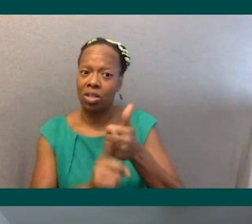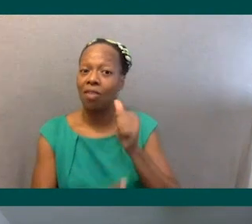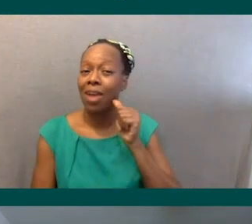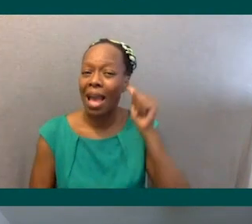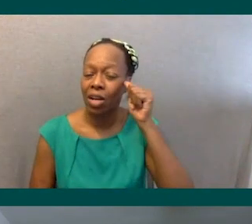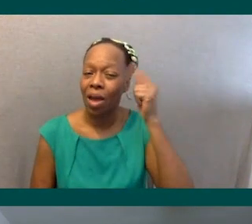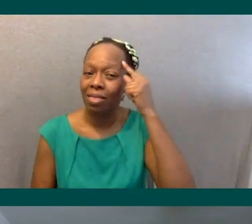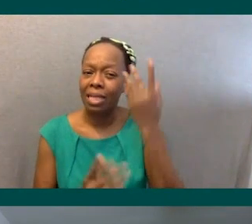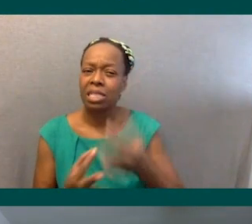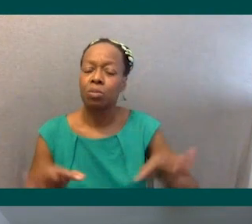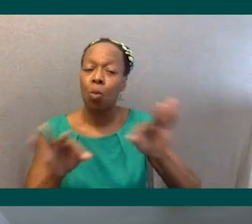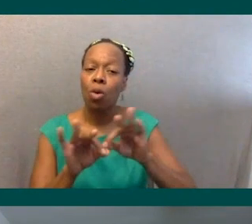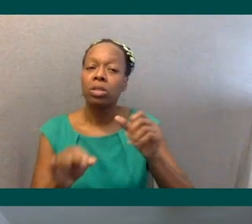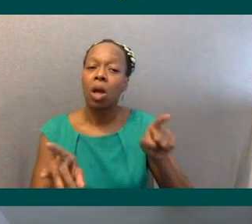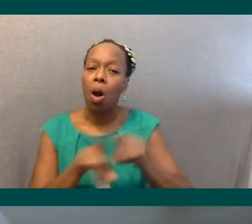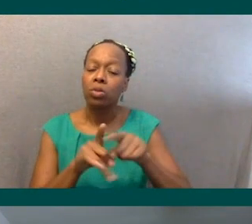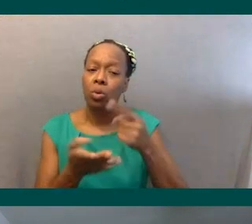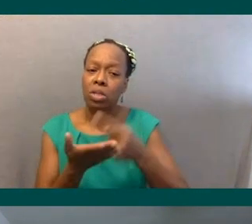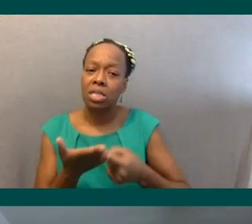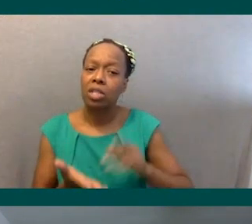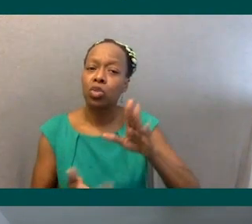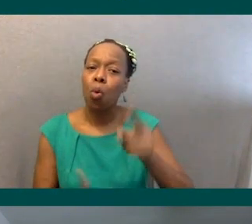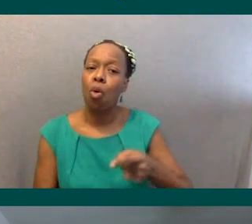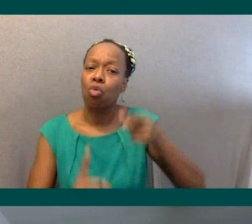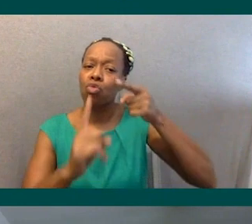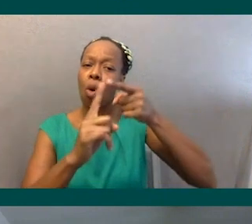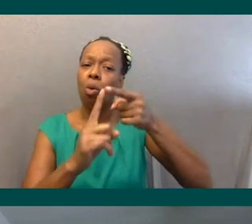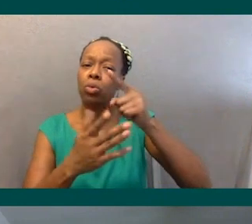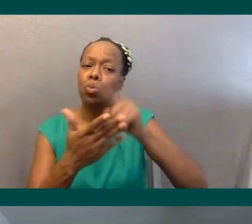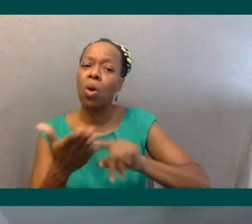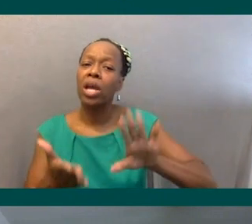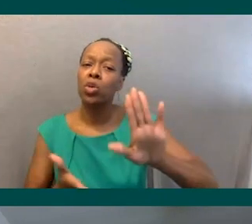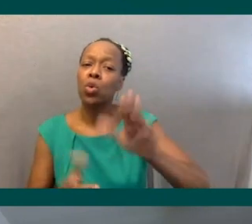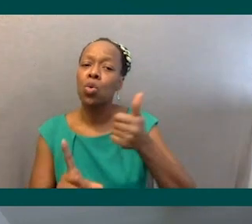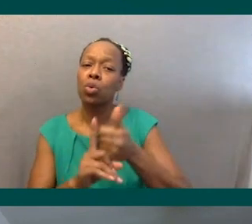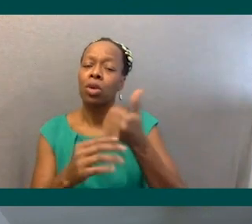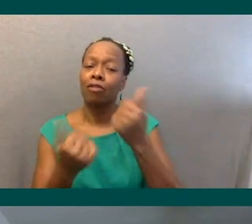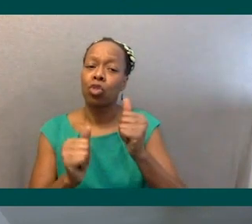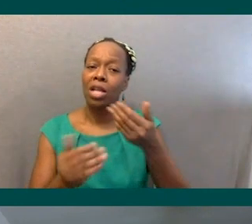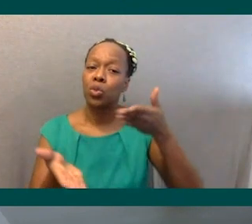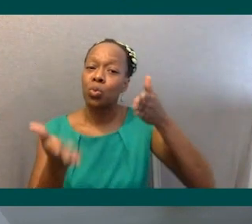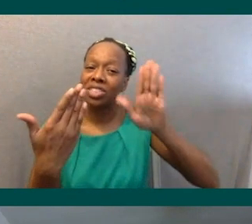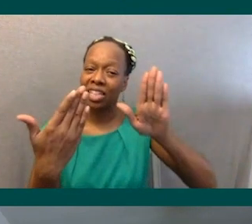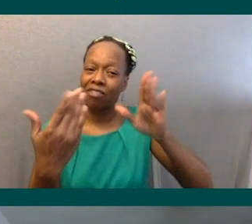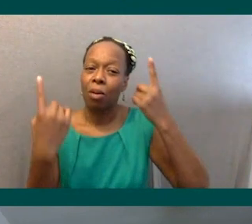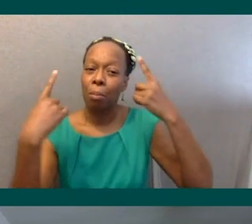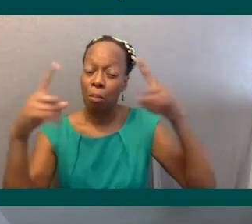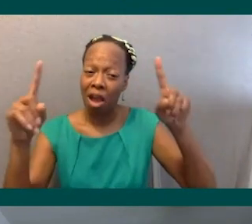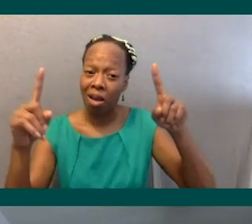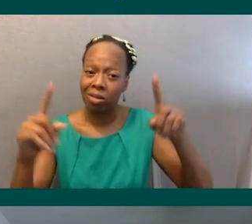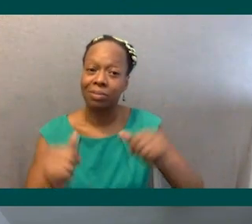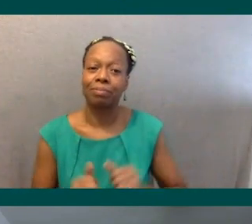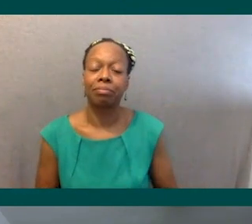and what are you trying to achieve as well. Dr. Selber, the orthopedic surgeons, obviously,